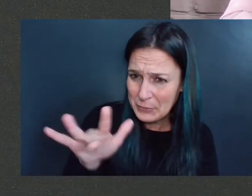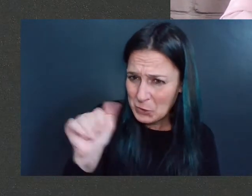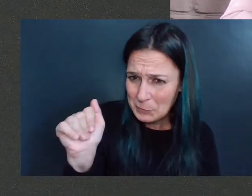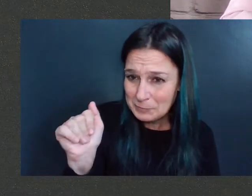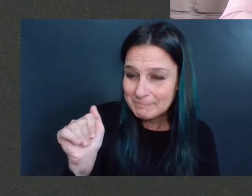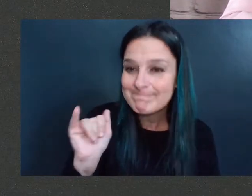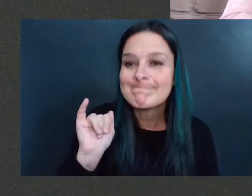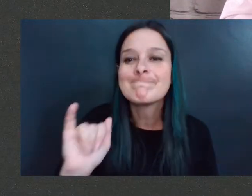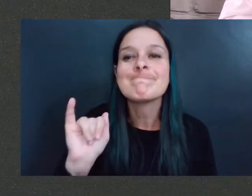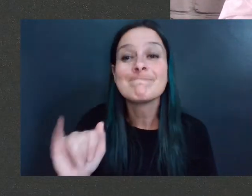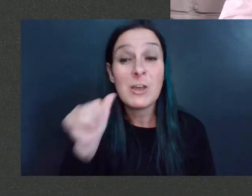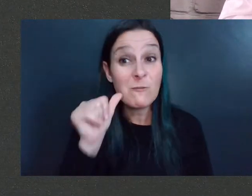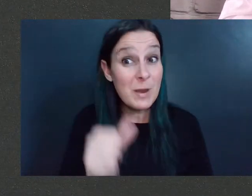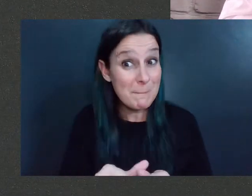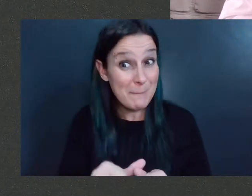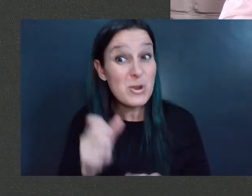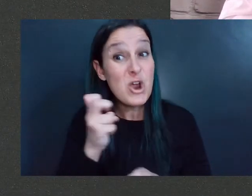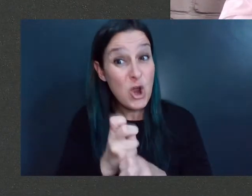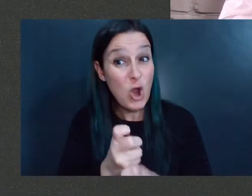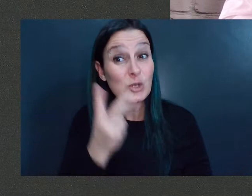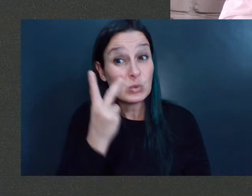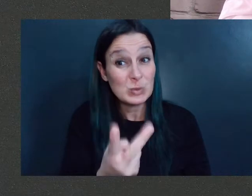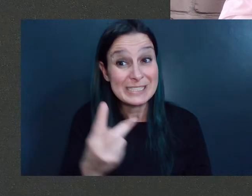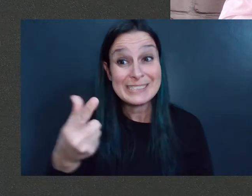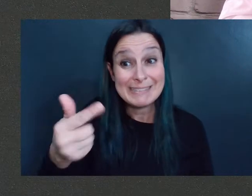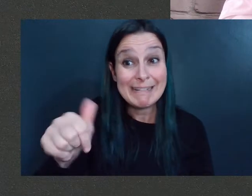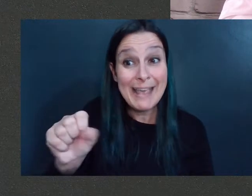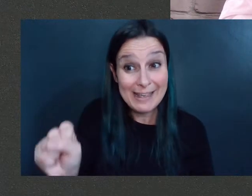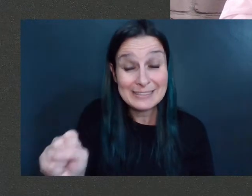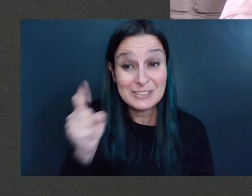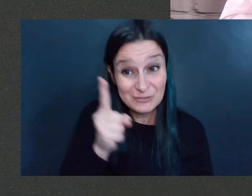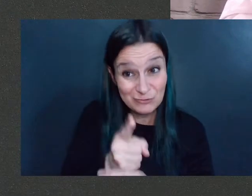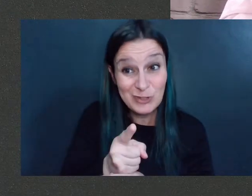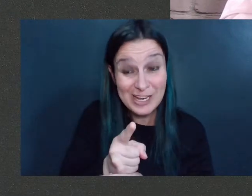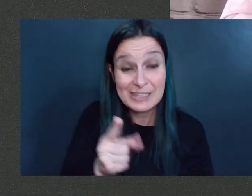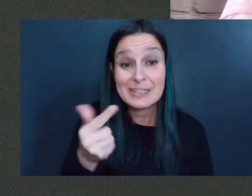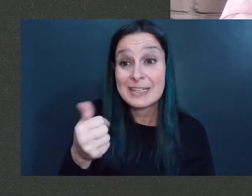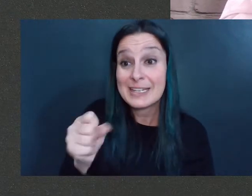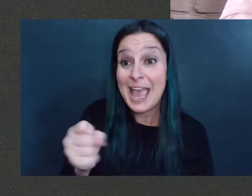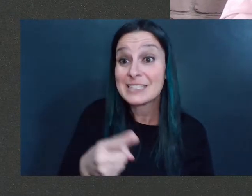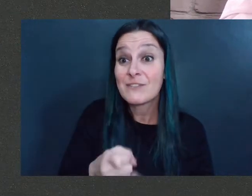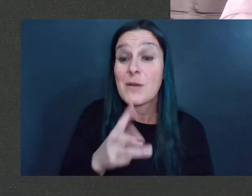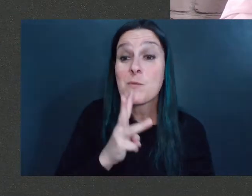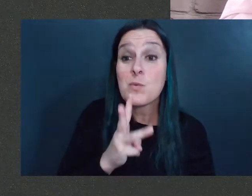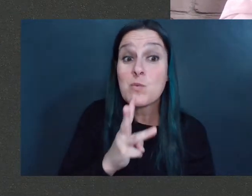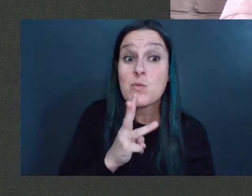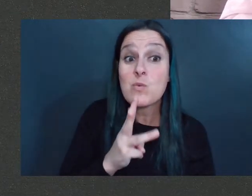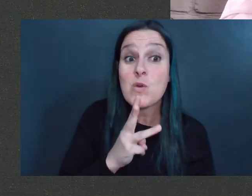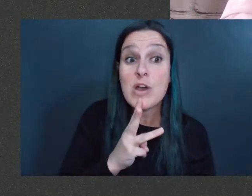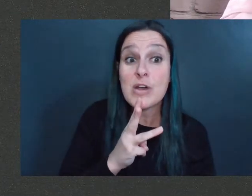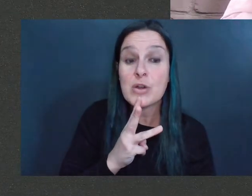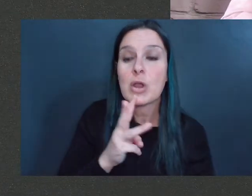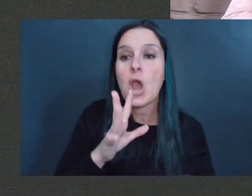Yeah, it's tricky to see the gas. Yeah, gas from water actually evaporates up